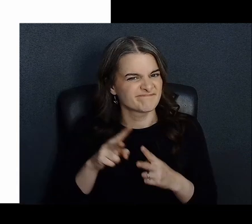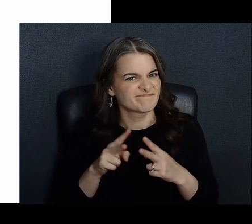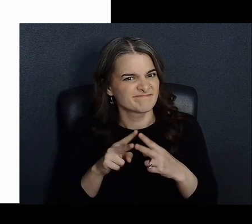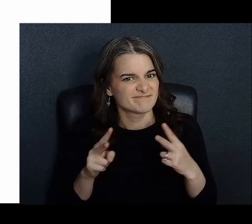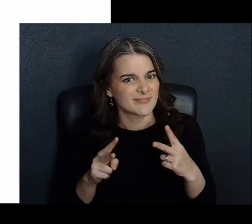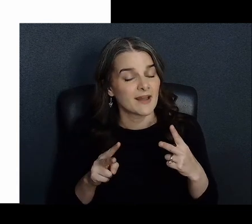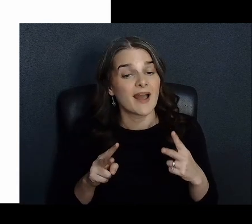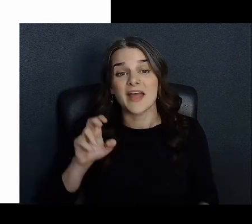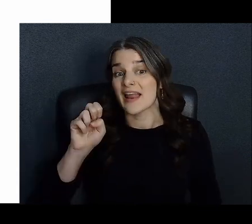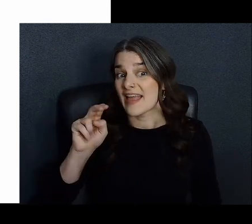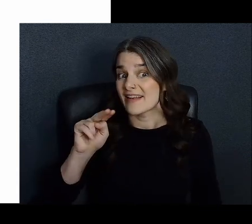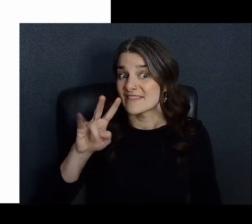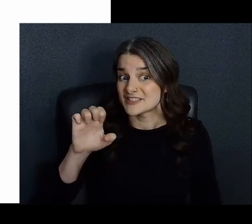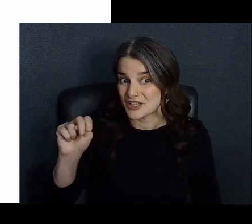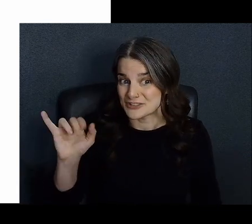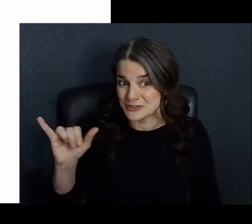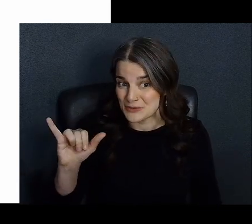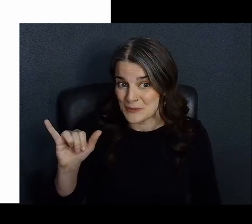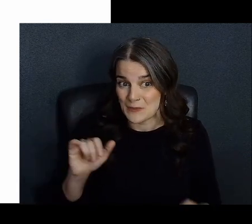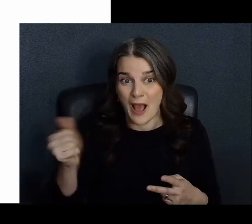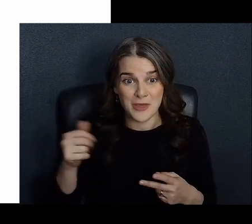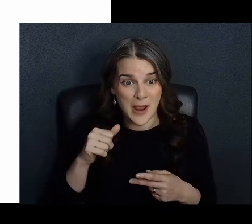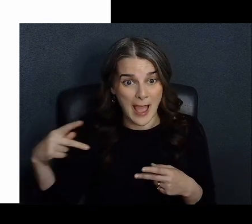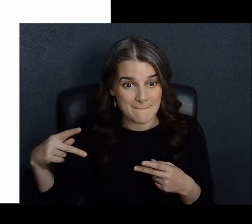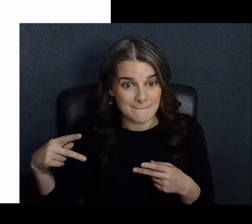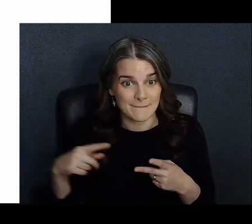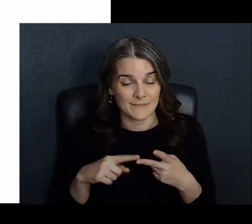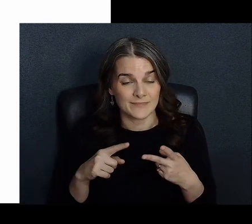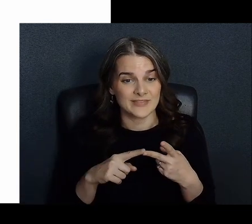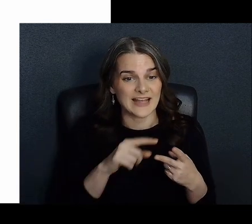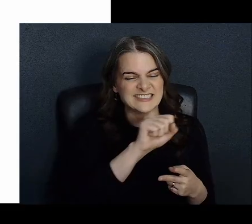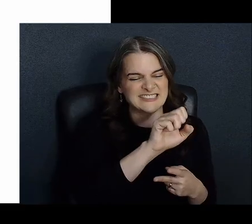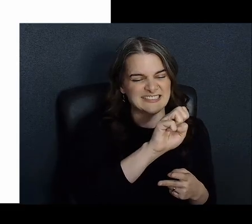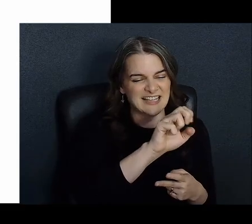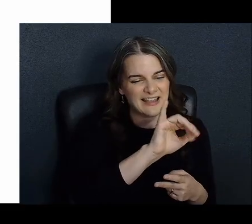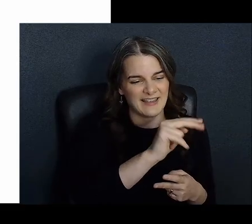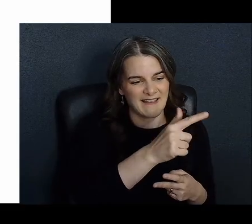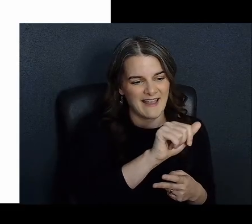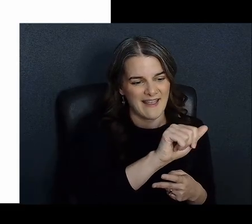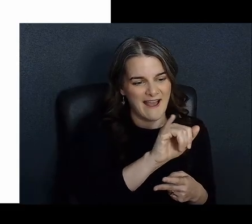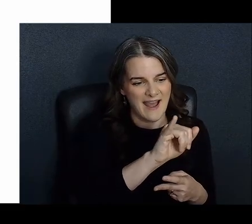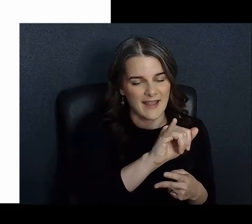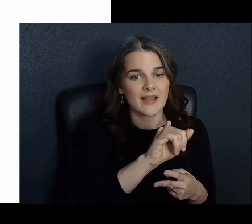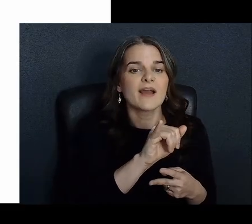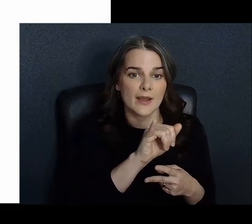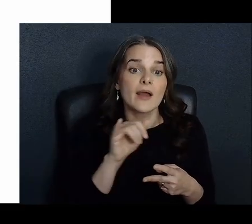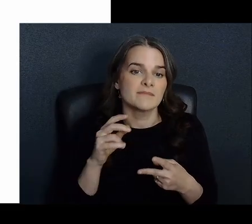And Envision does similar things that the Seeing AI app, also available on both Google and Android.